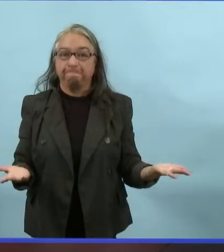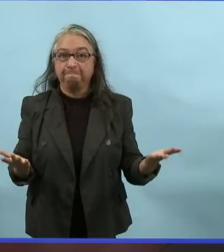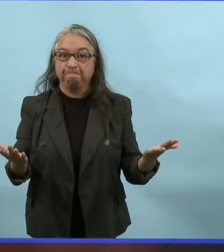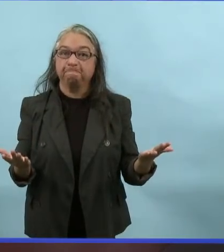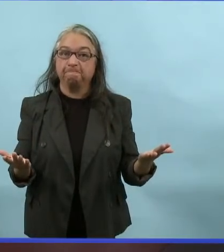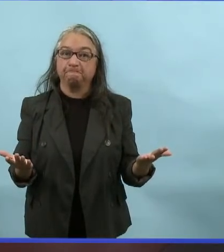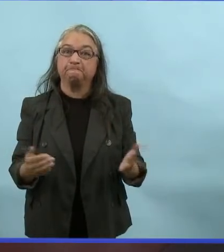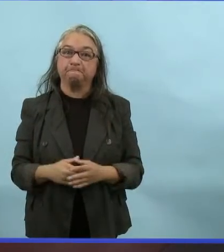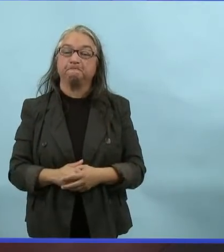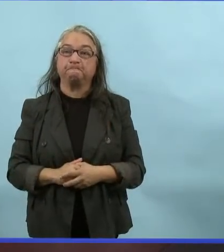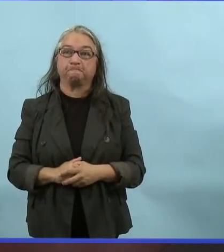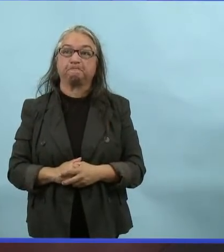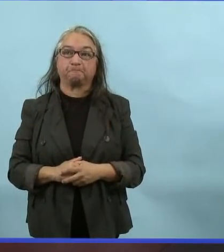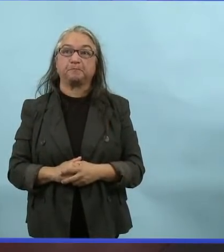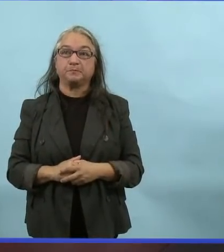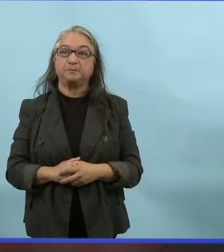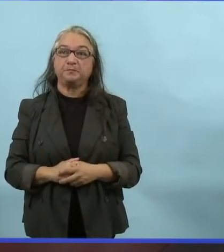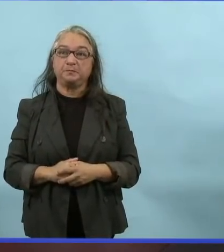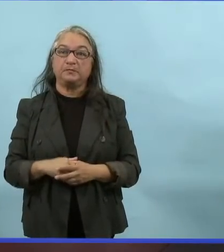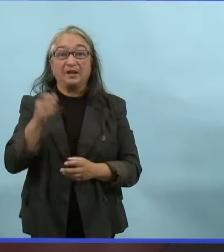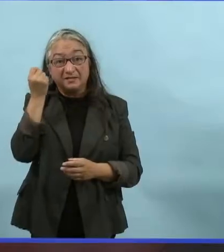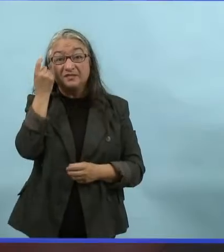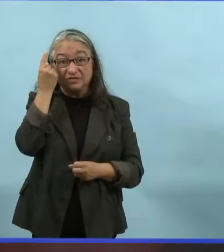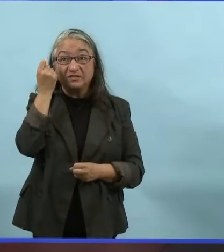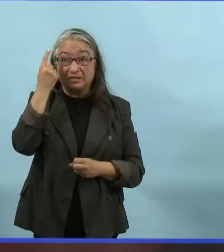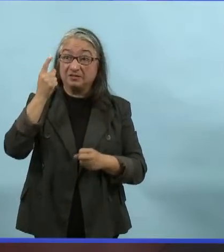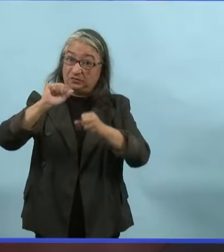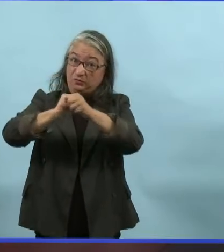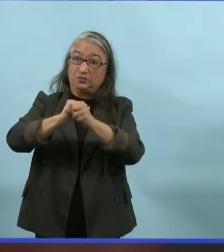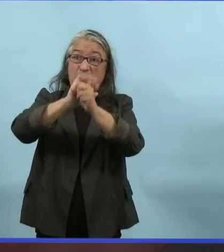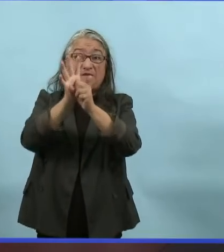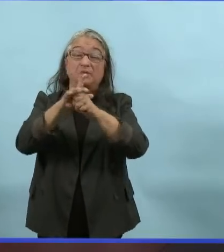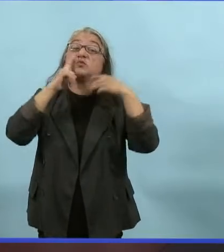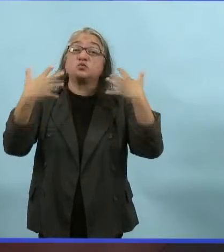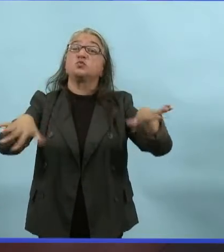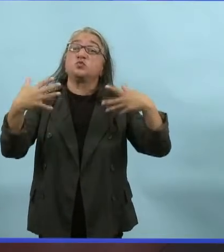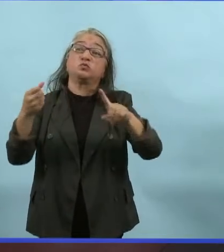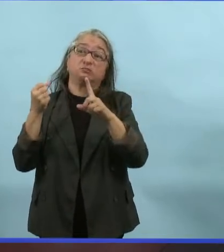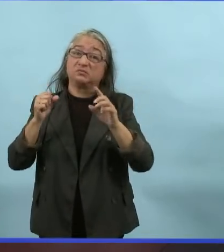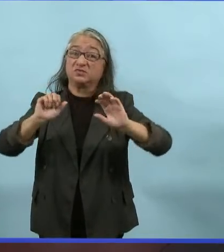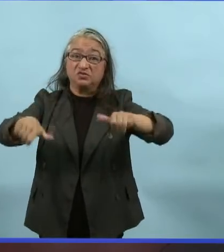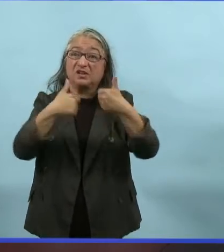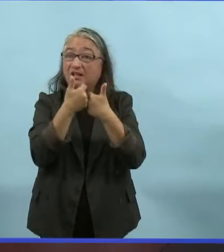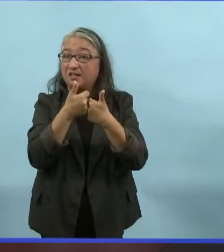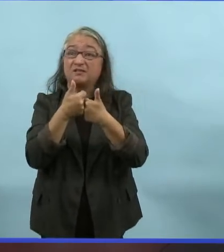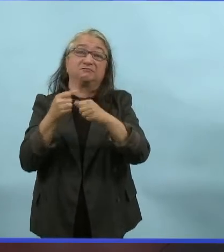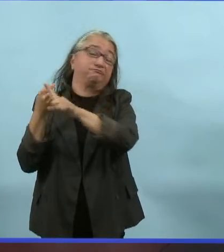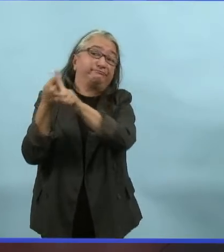a huge toll on Manitobans but you know i don't think that you know any of us can legitimately